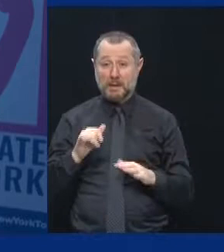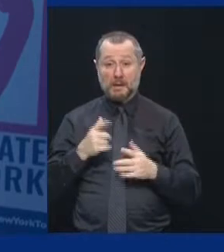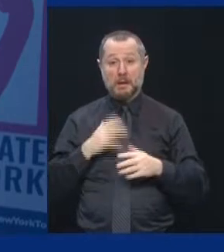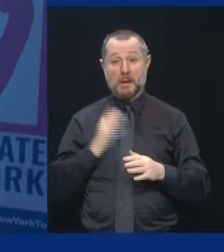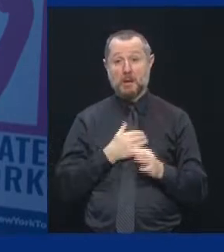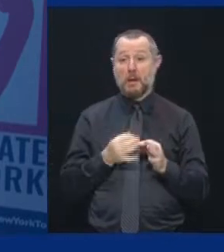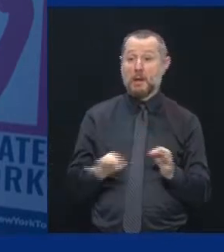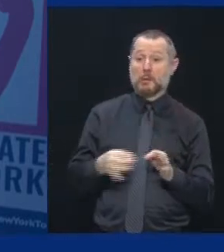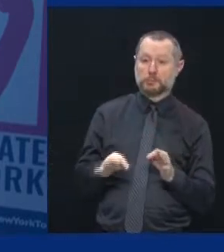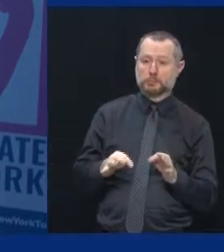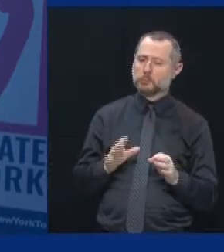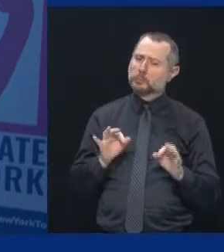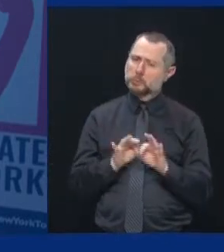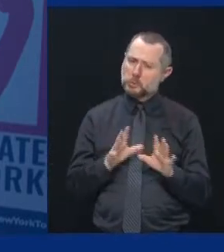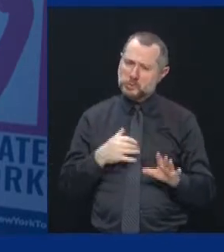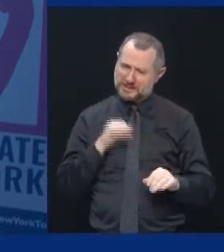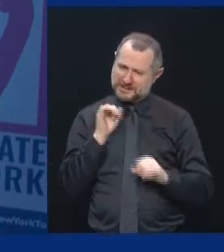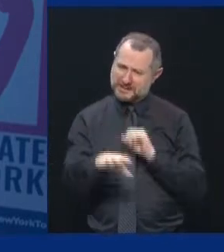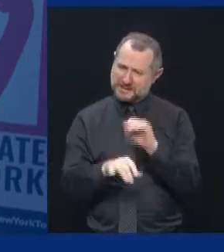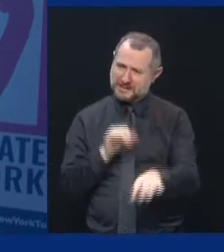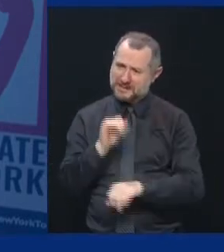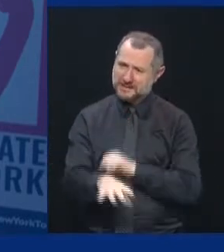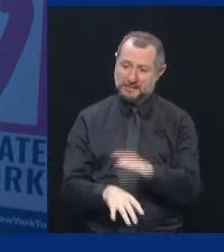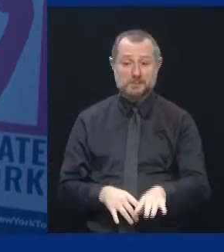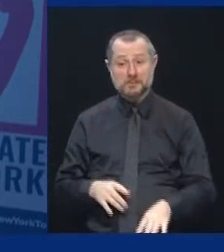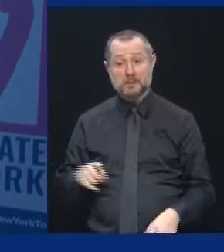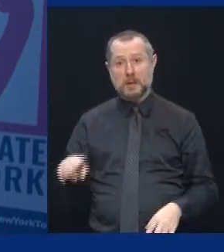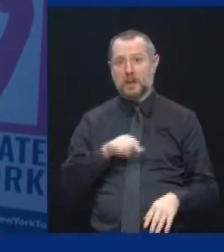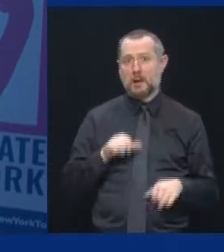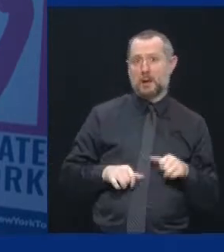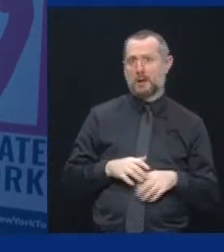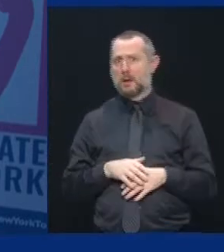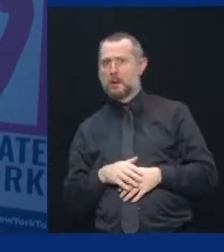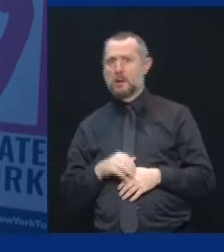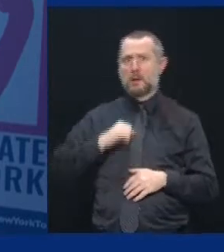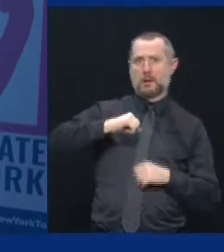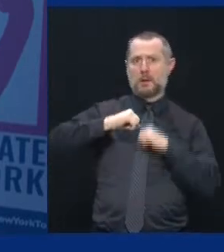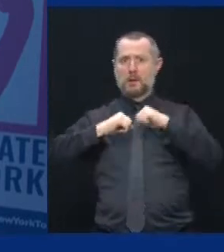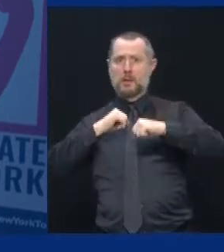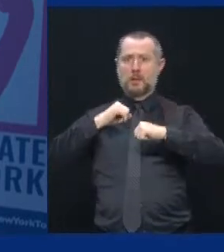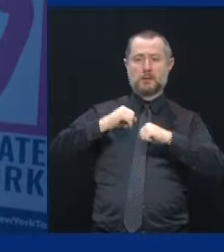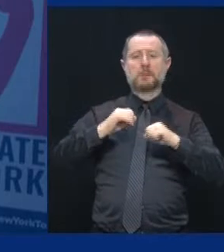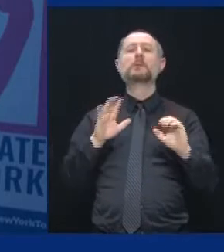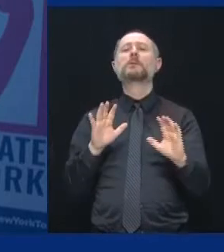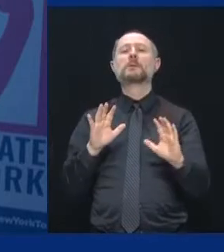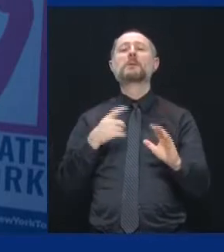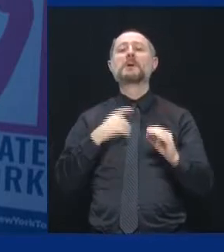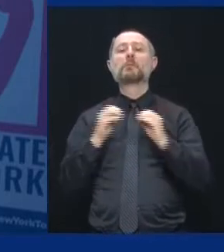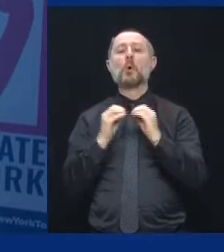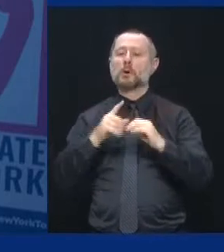SOLVE A PROBLEM YOU'RE UNWILLING TO ADMIT AND THE LANGUAGE WE USE IS IMPORTANT. IT'S MORE THAN ACCEPTANCE.